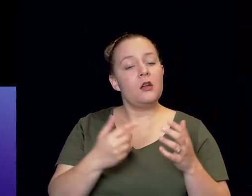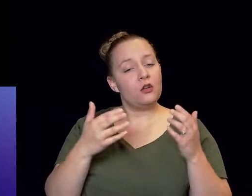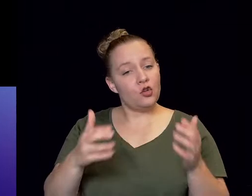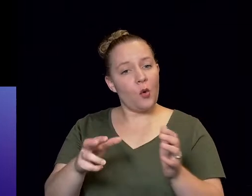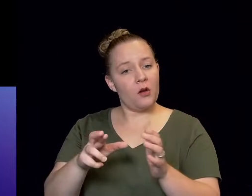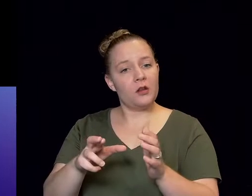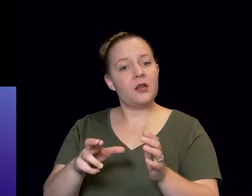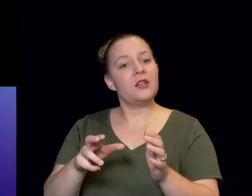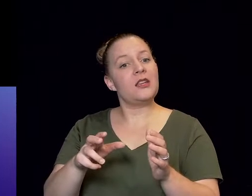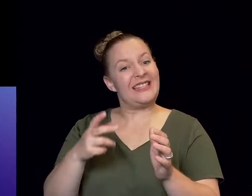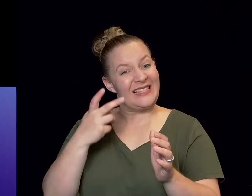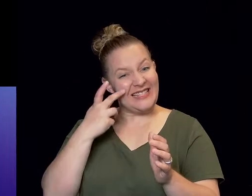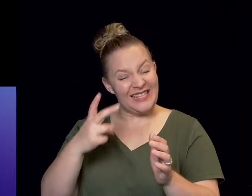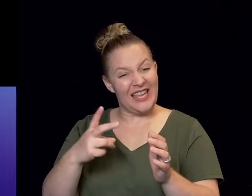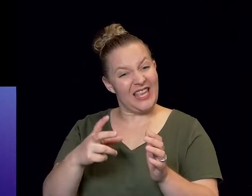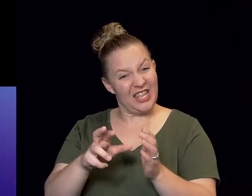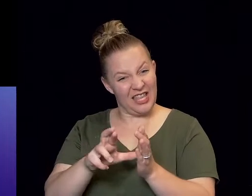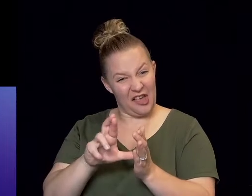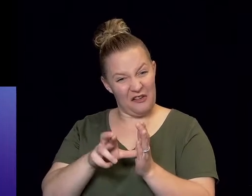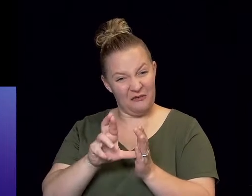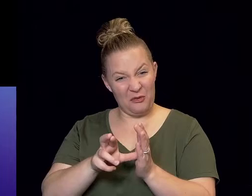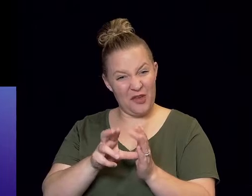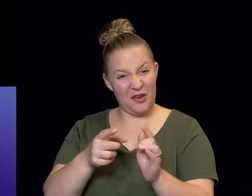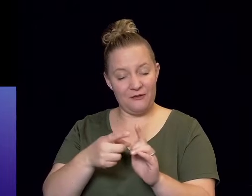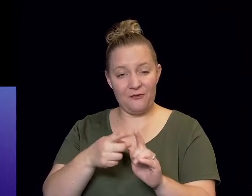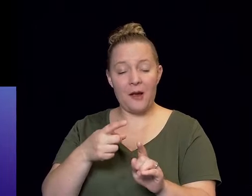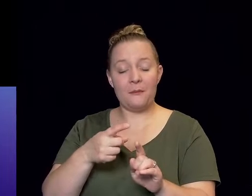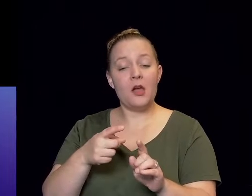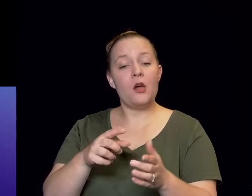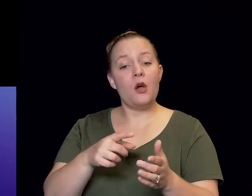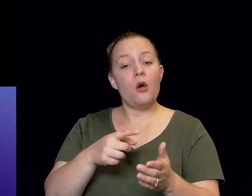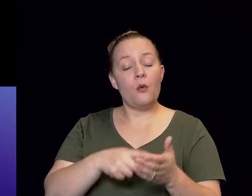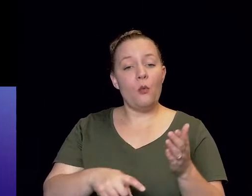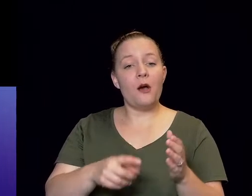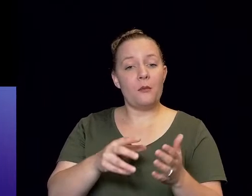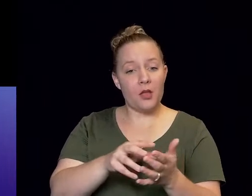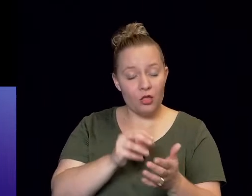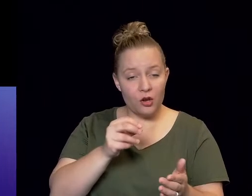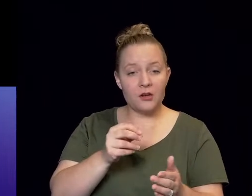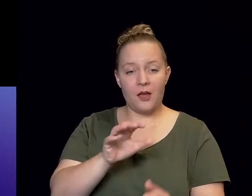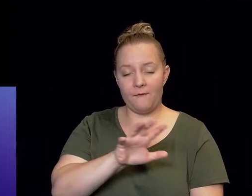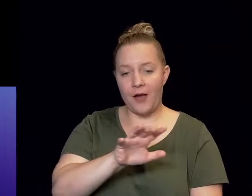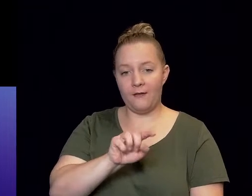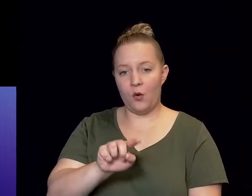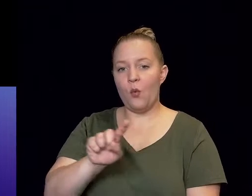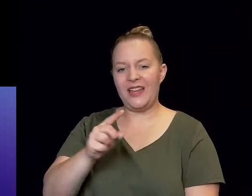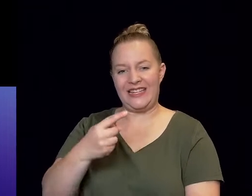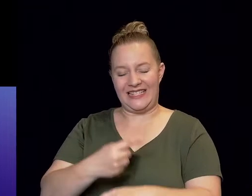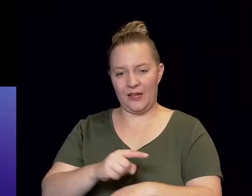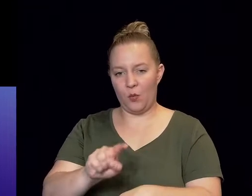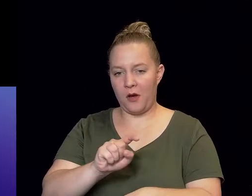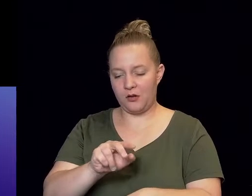this launch. So, we're gonna recap from what we learned on 5-1 day one notes. So, go ahead and